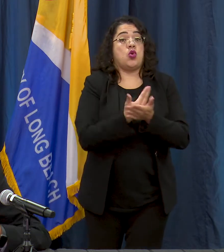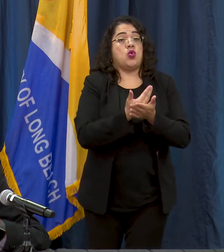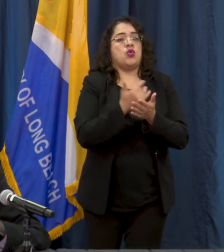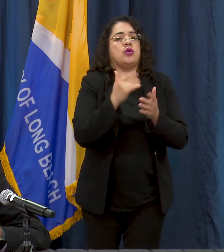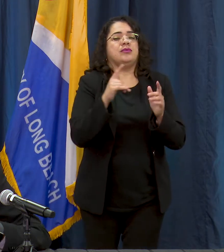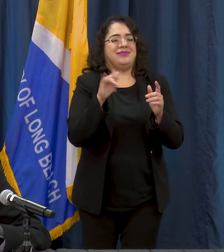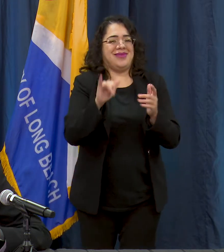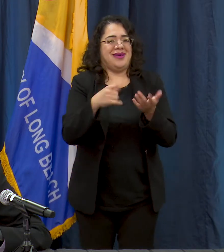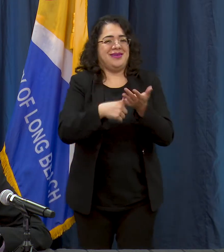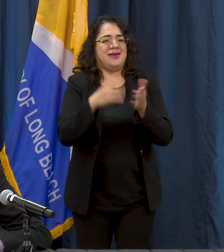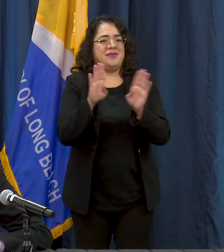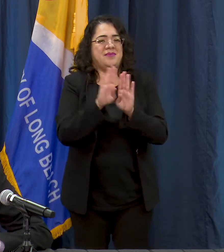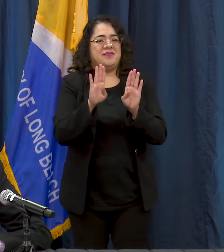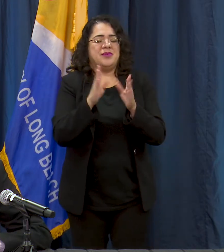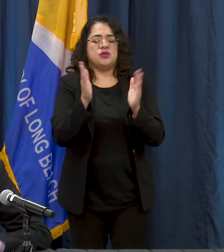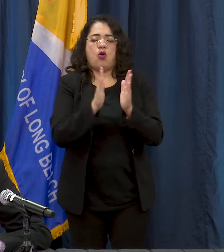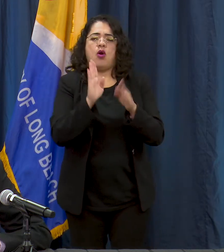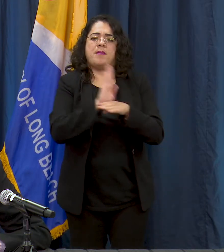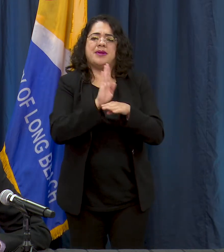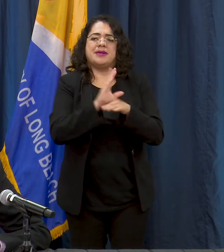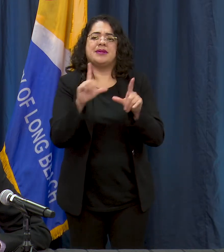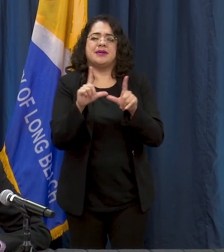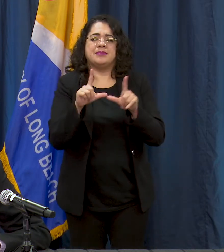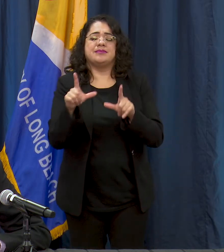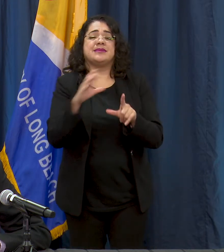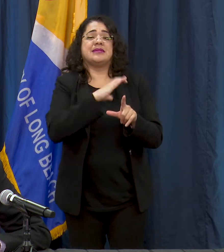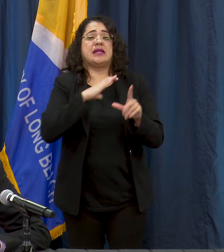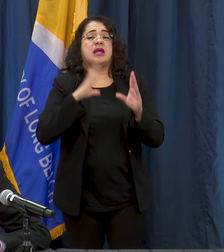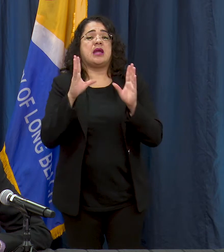weeks there'll be some recommendation from the staff on that issue.